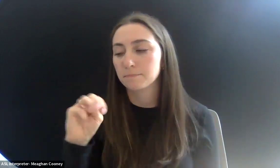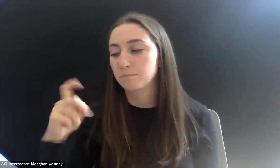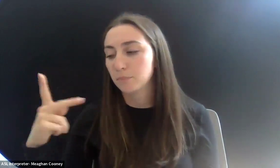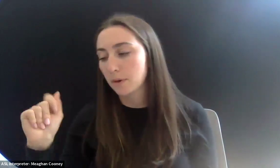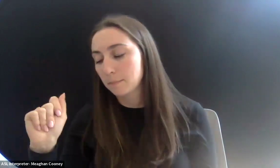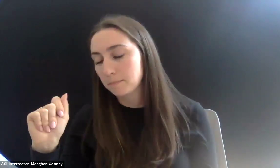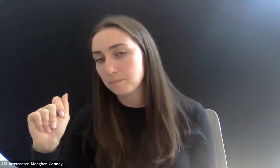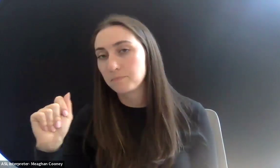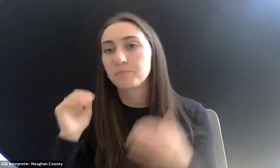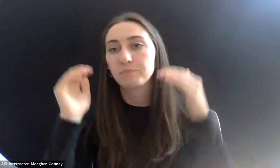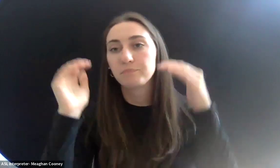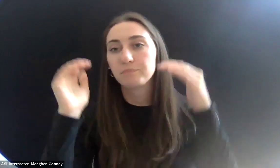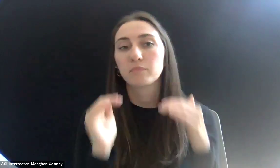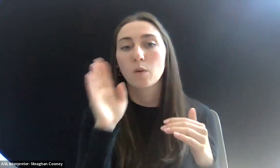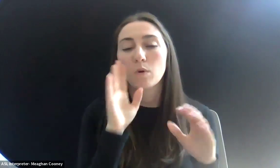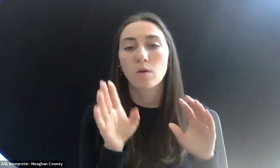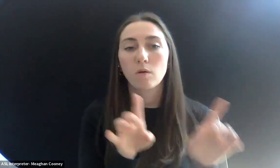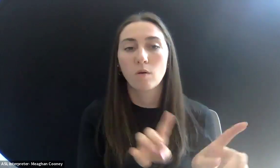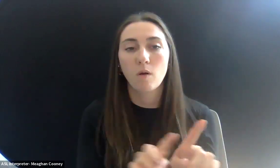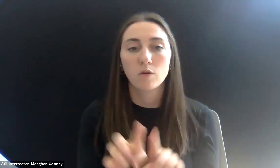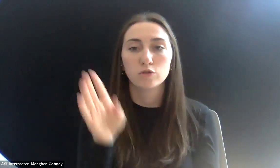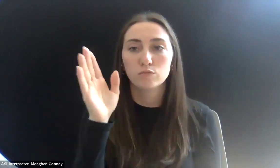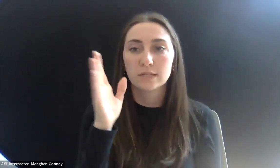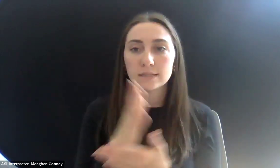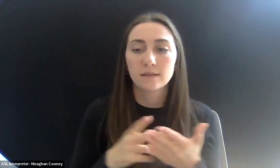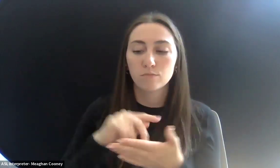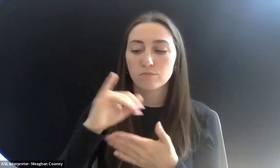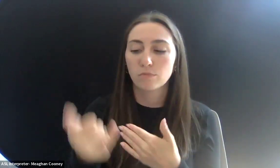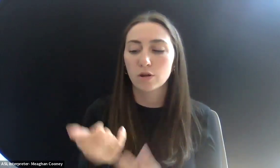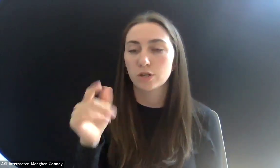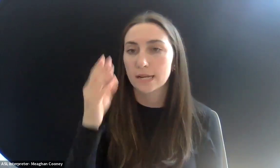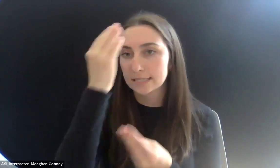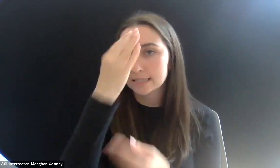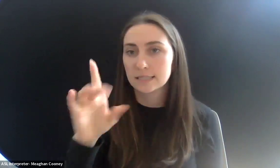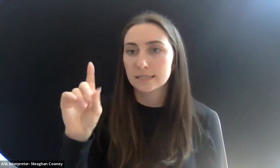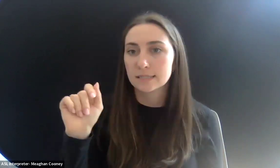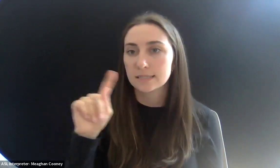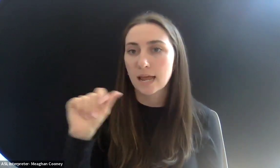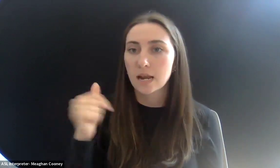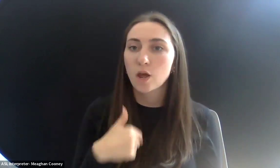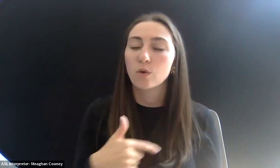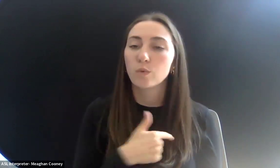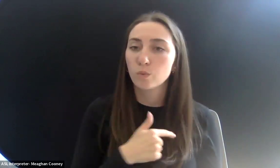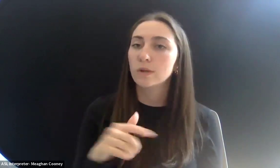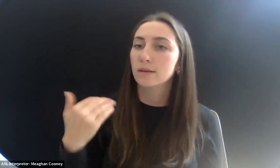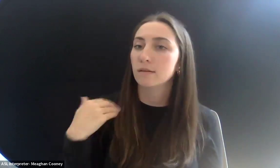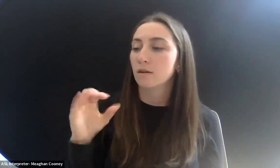And then we'll present on some project data. We did put out an interim protocol in October of 2021 and